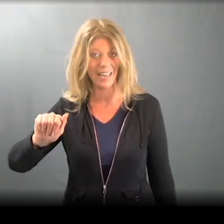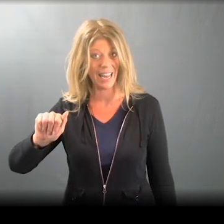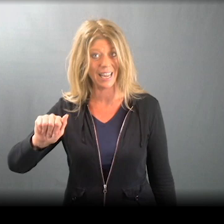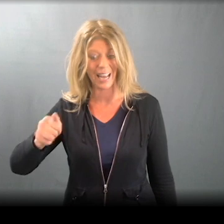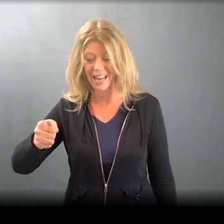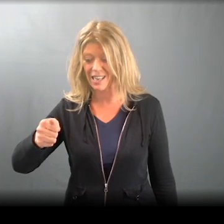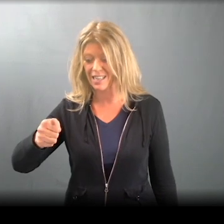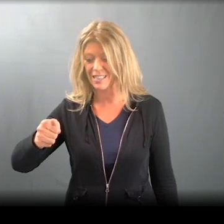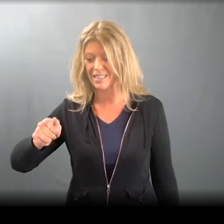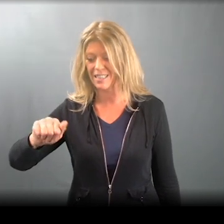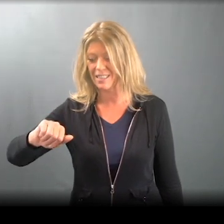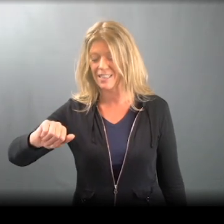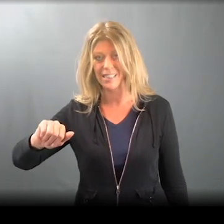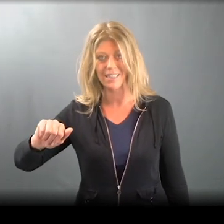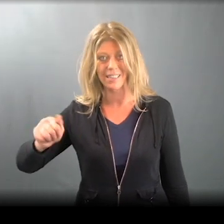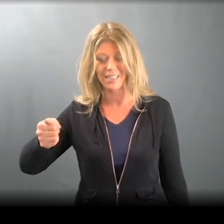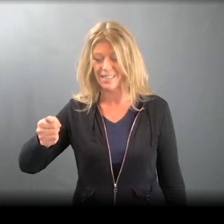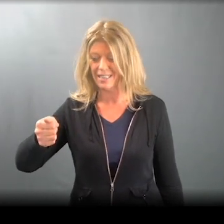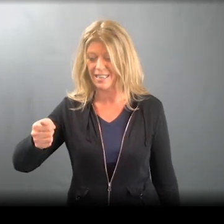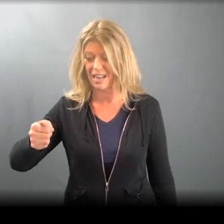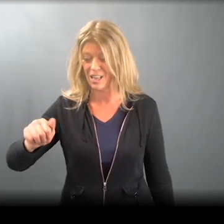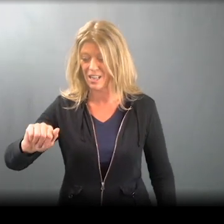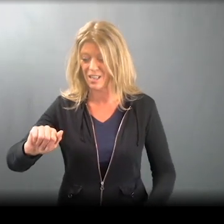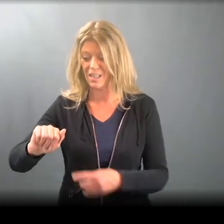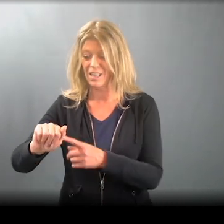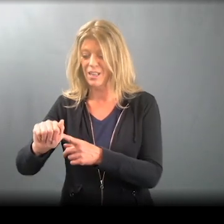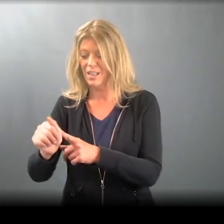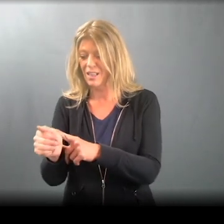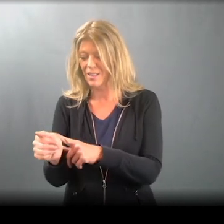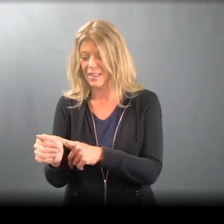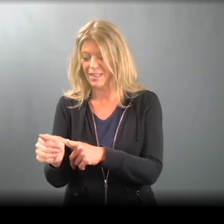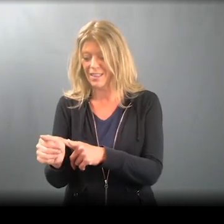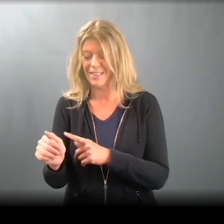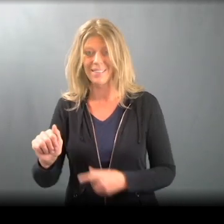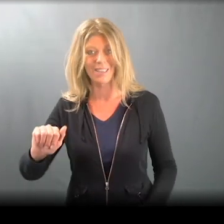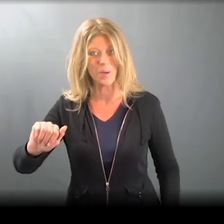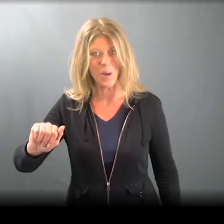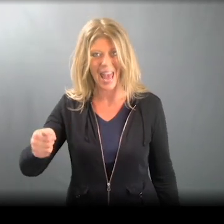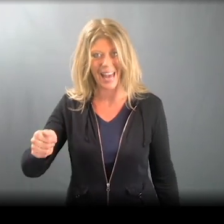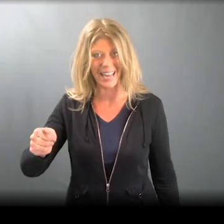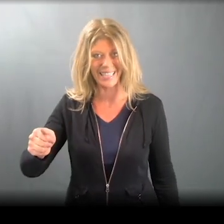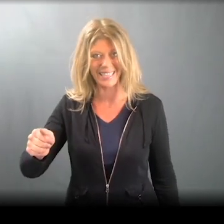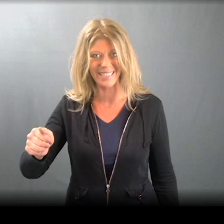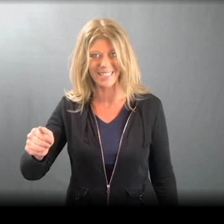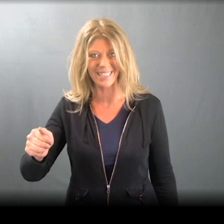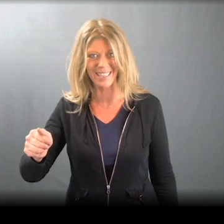It's an A-hand and just tilt it to the down a little, like this. So, AN